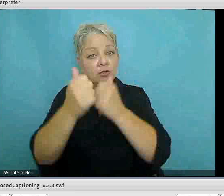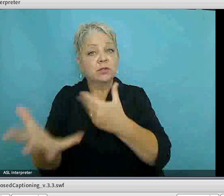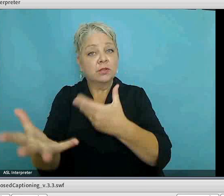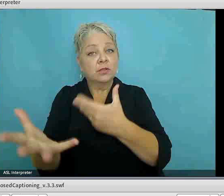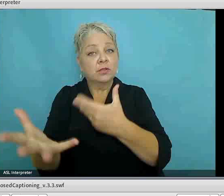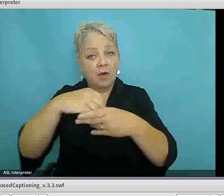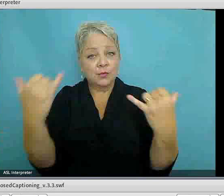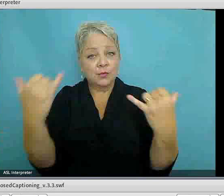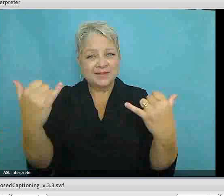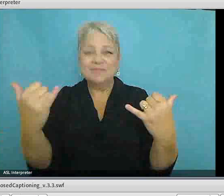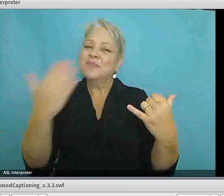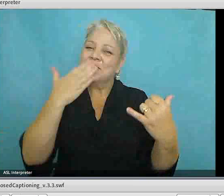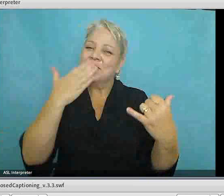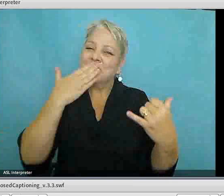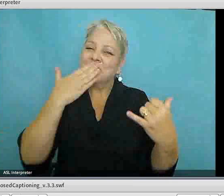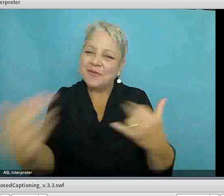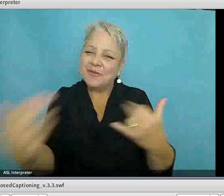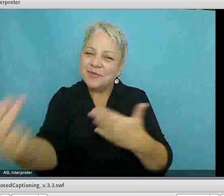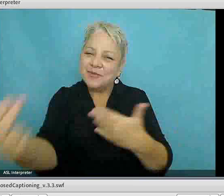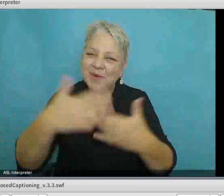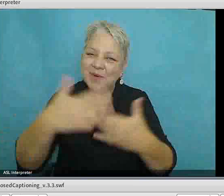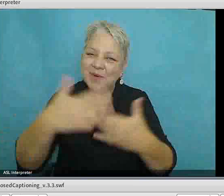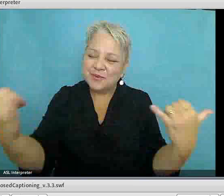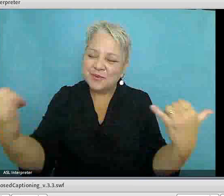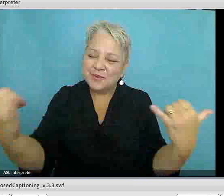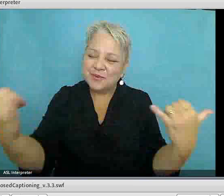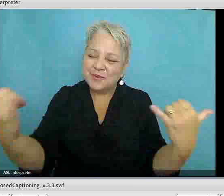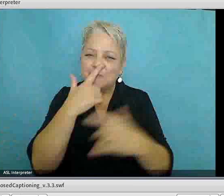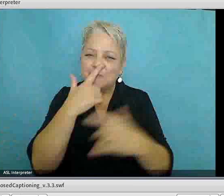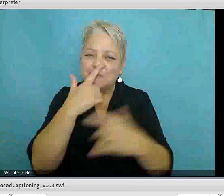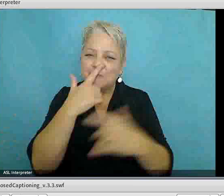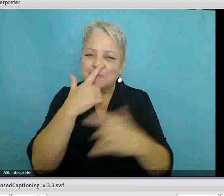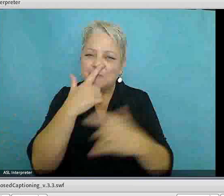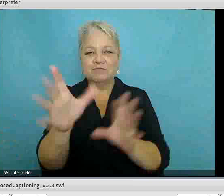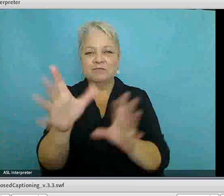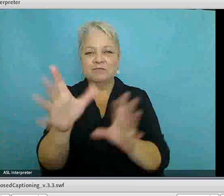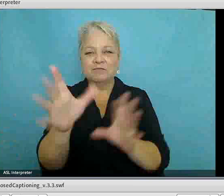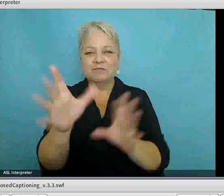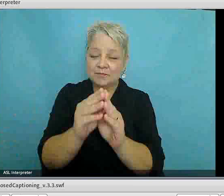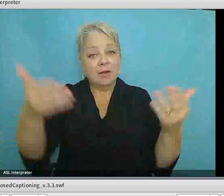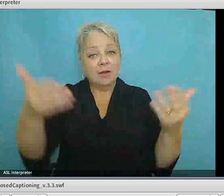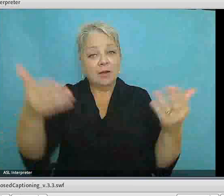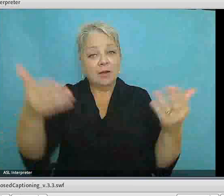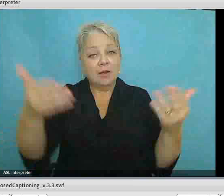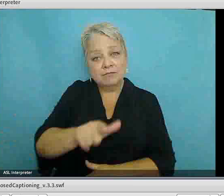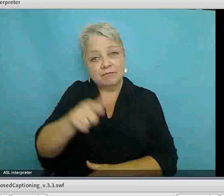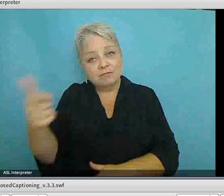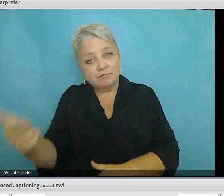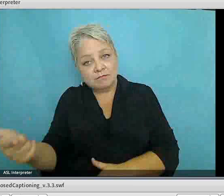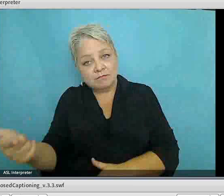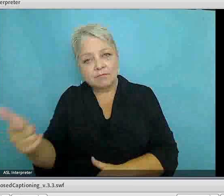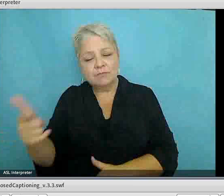Thank you, everyone, for joining us and participating in this webinar. I would now like to welcome Robin Callahan as our presenter. Welcome, Robin.